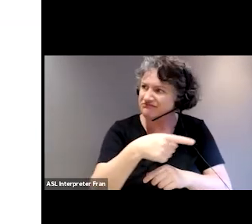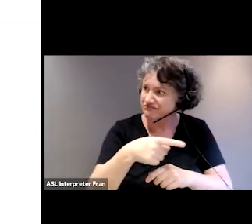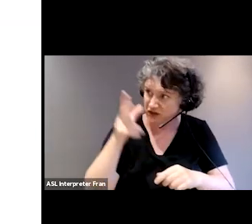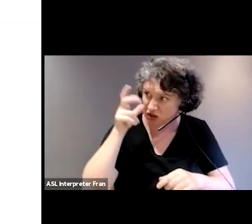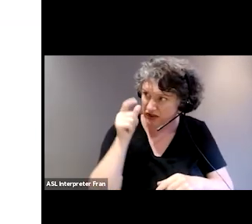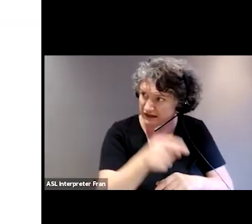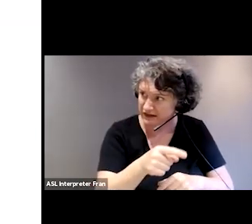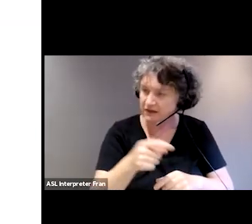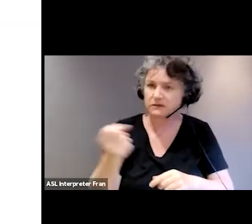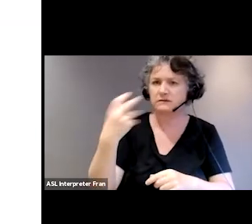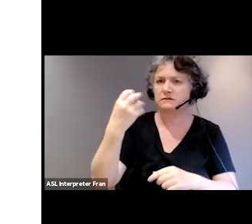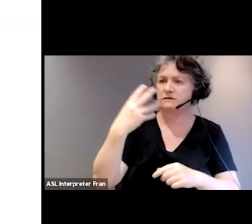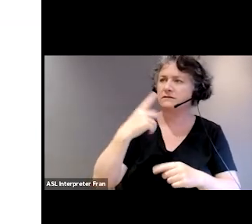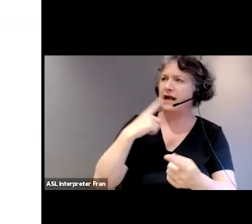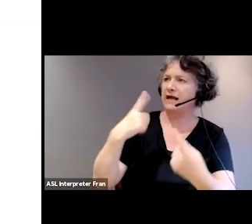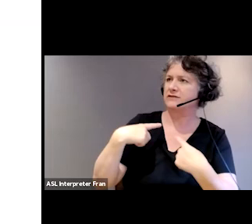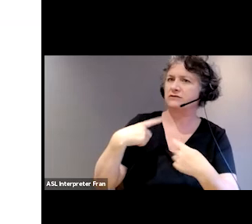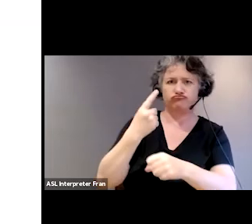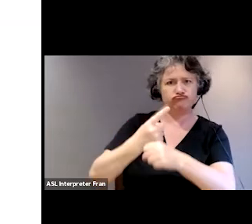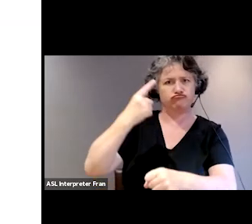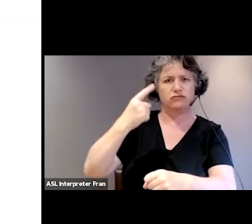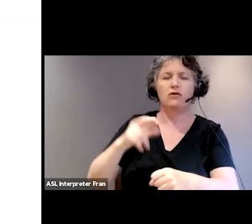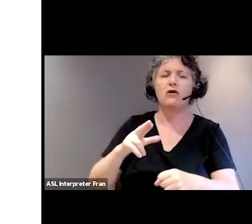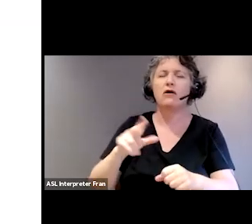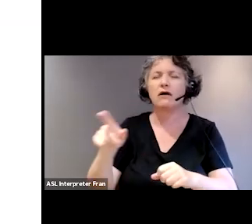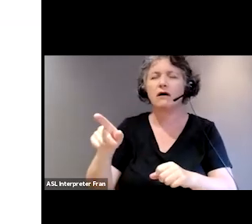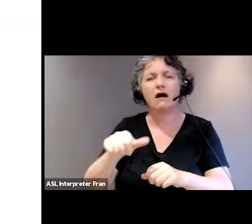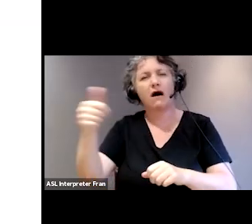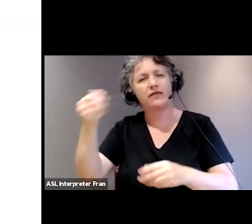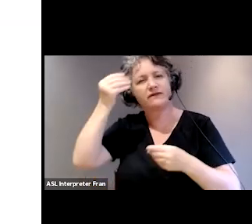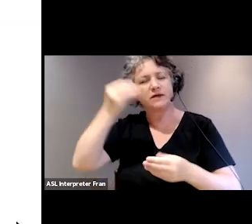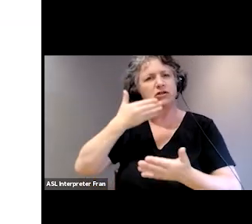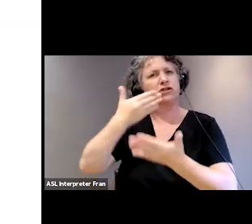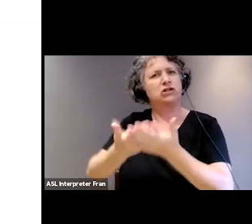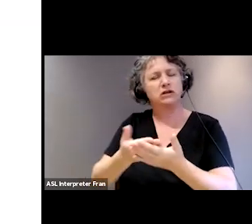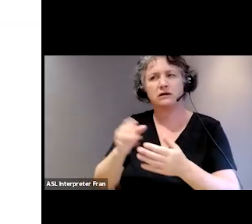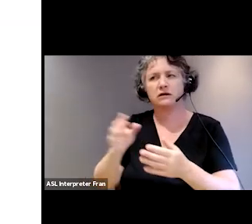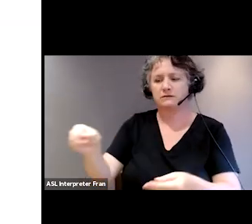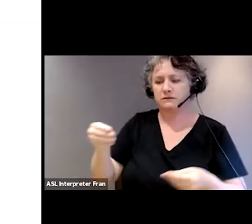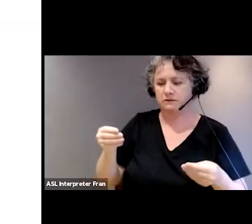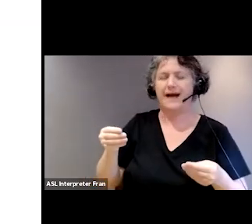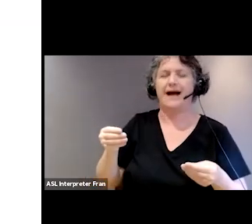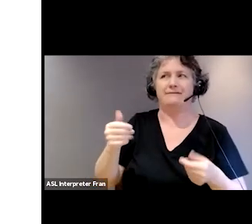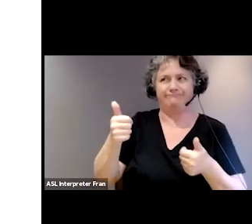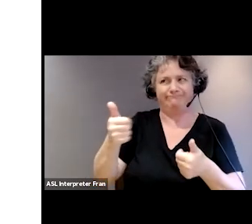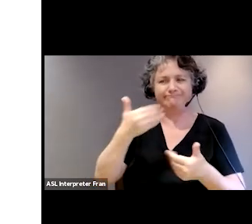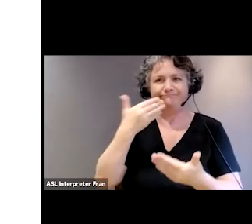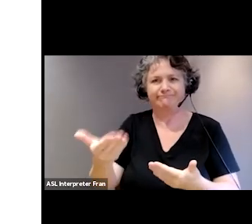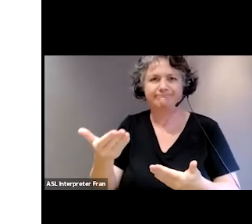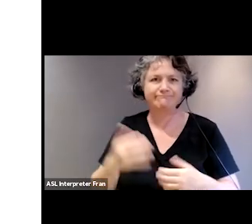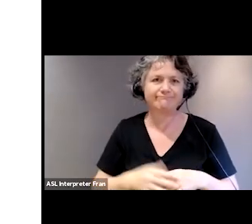is valid and credible. A family healthcare provider is a great place to go if you do have questions, and we are going to be providing some more resources if you don't